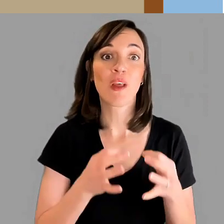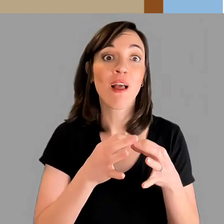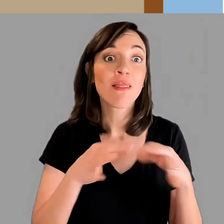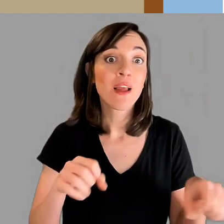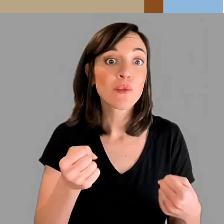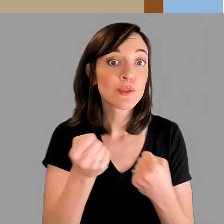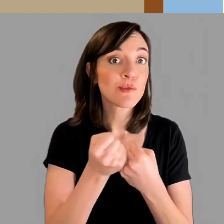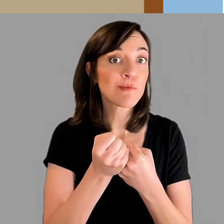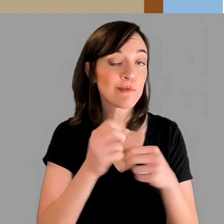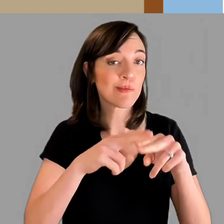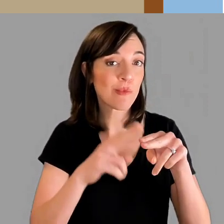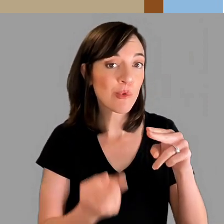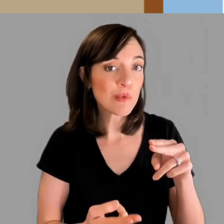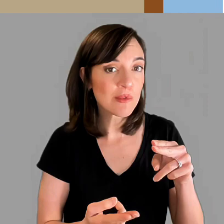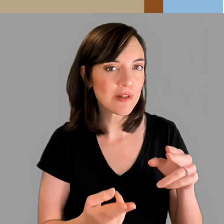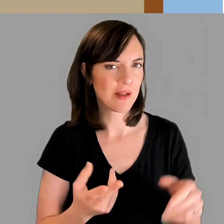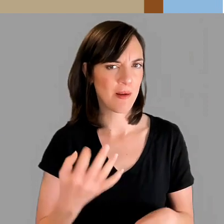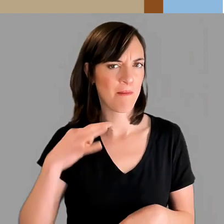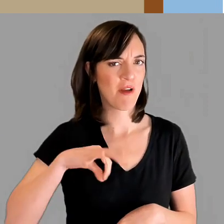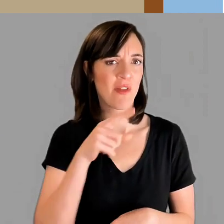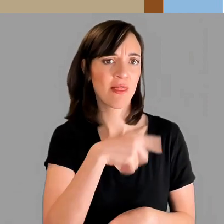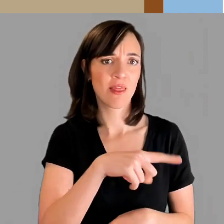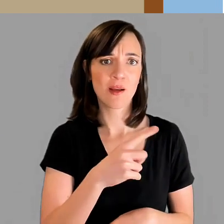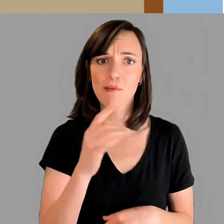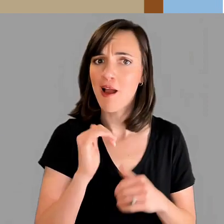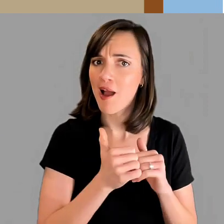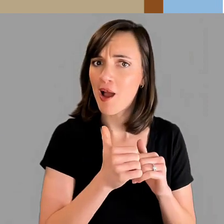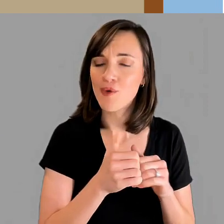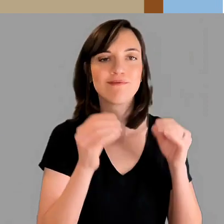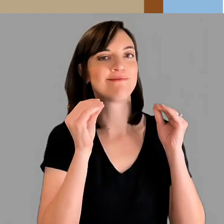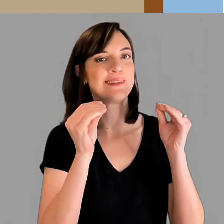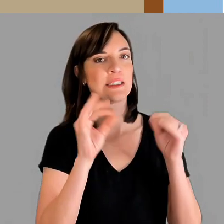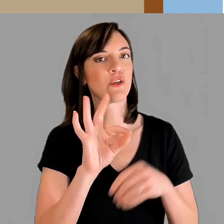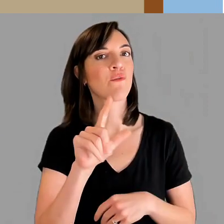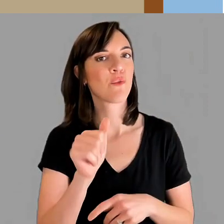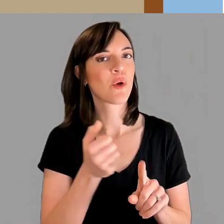students through the use of the Expanded Skills Standards. Sabotaging a student’s